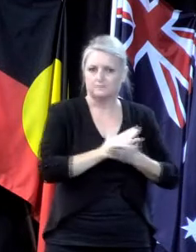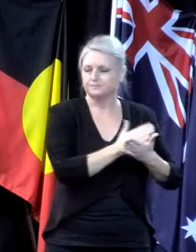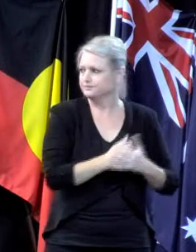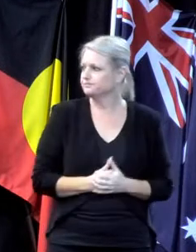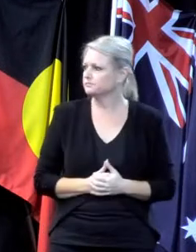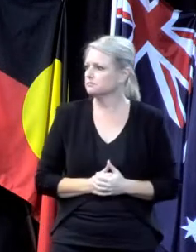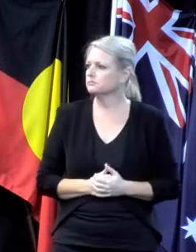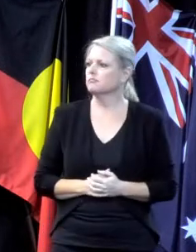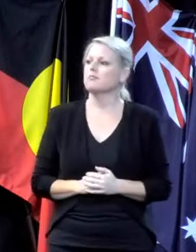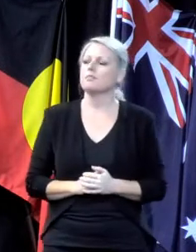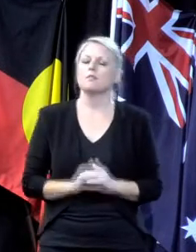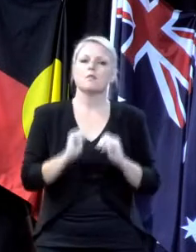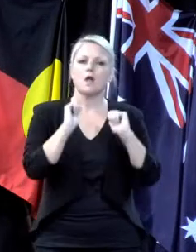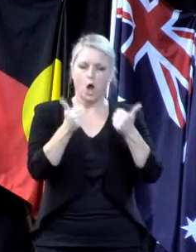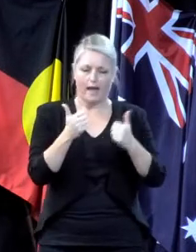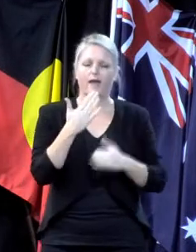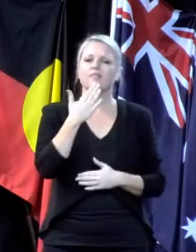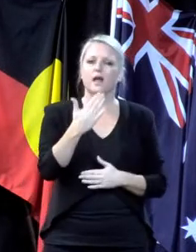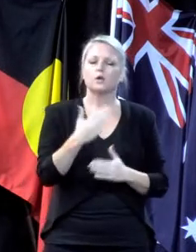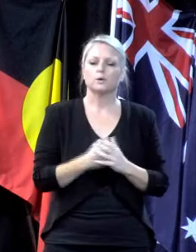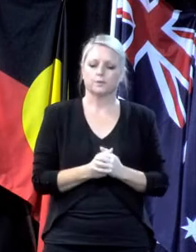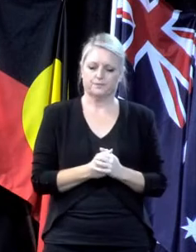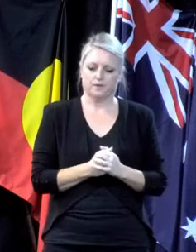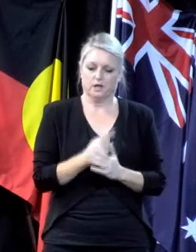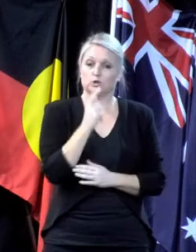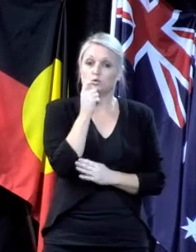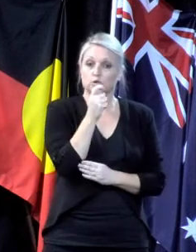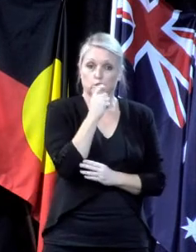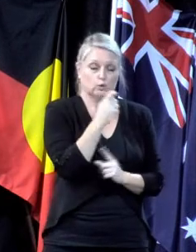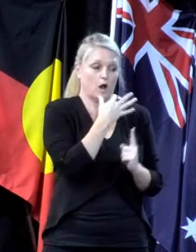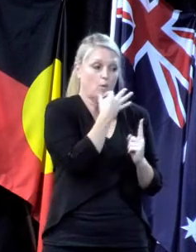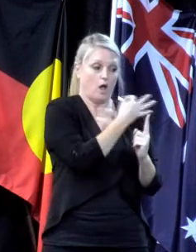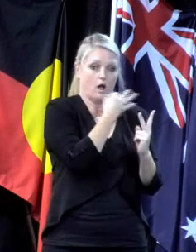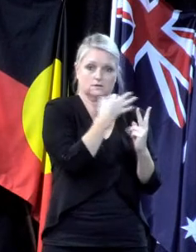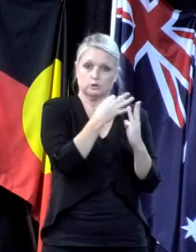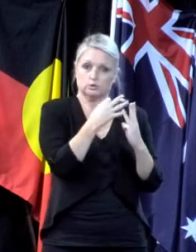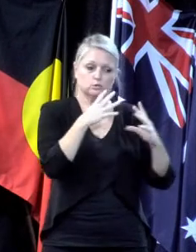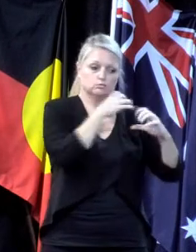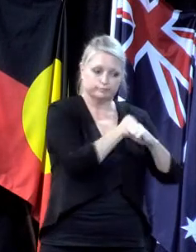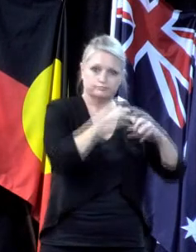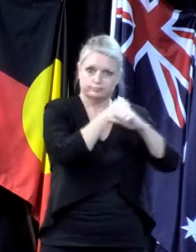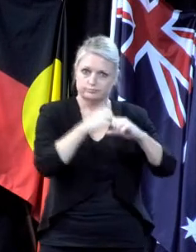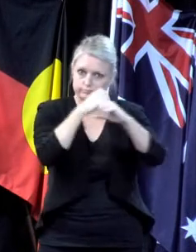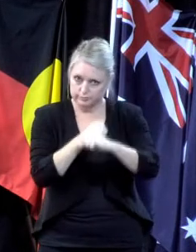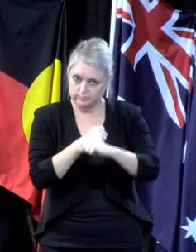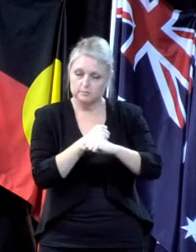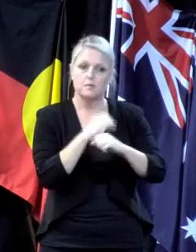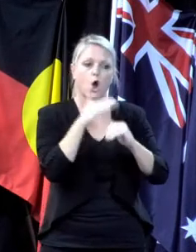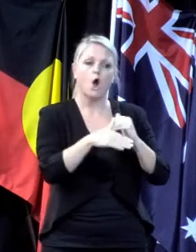Before we move to each of you giving me a short - giving the commission a short summary of the inclusiveness journey